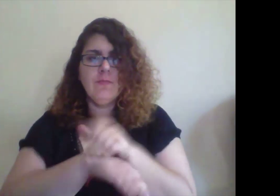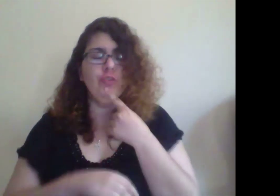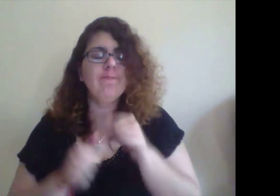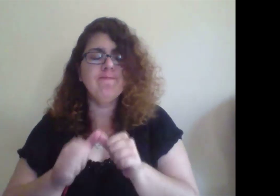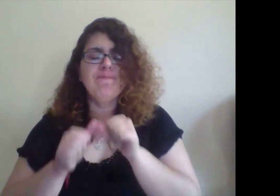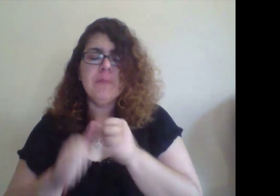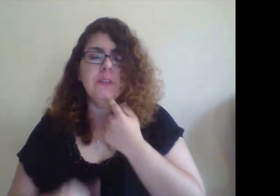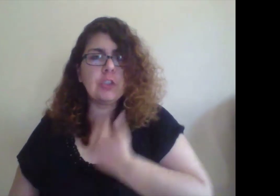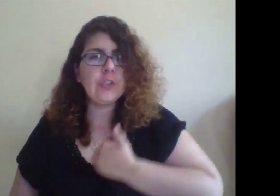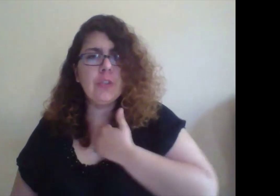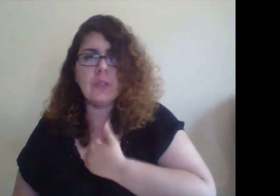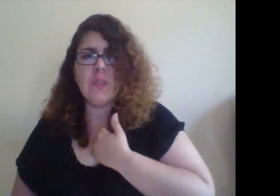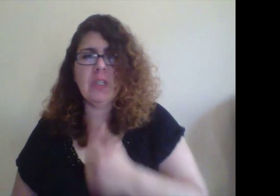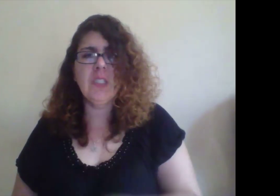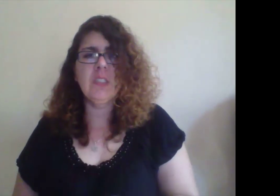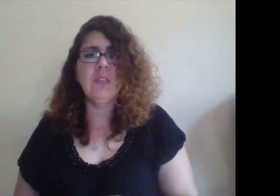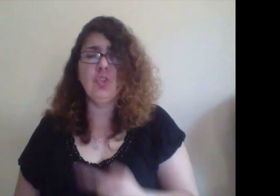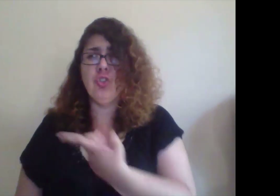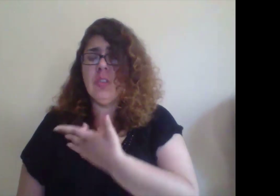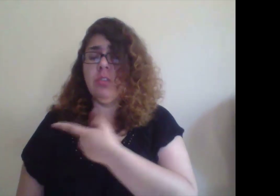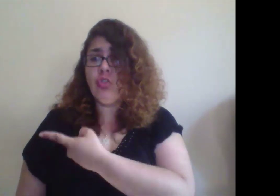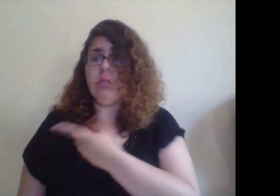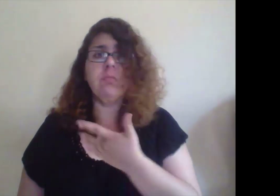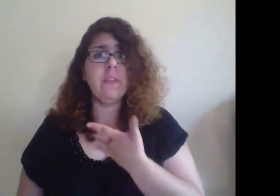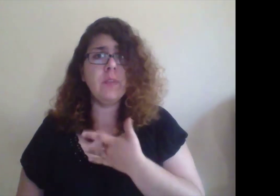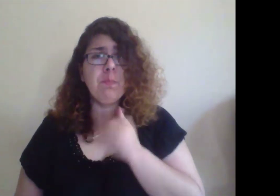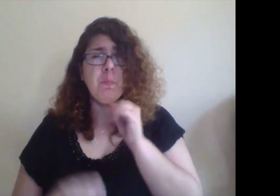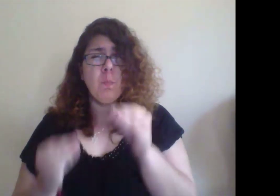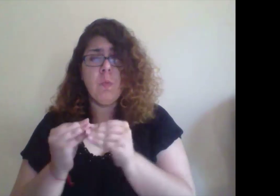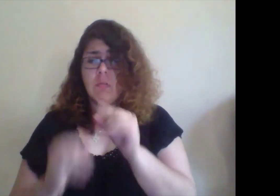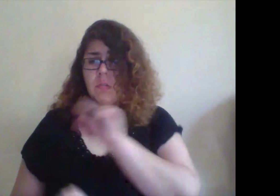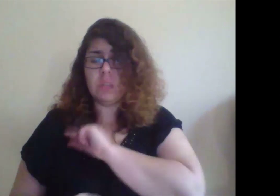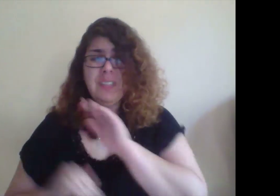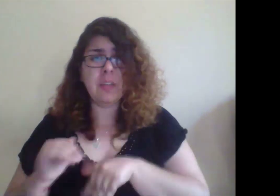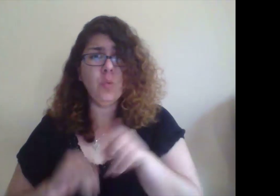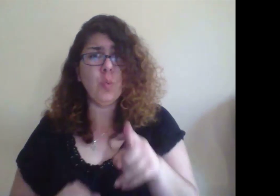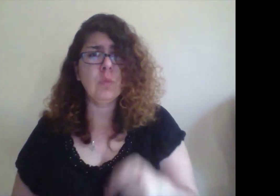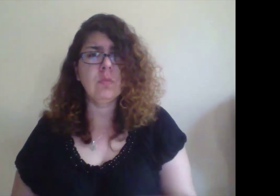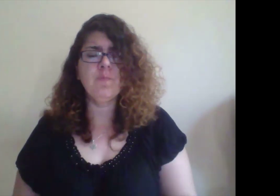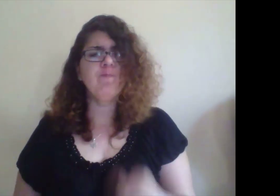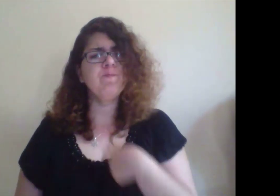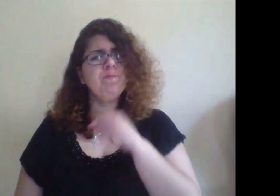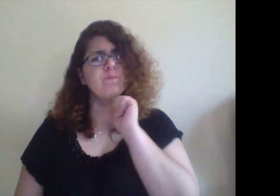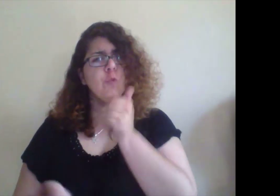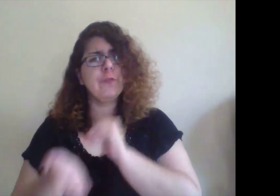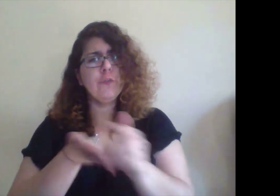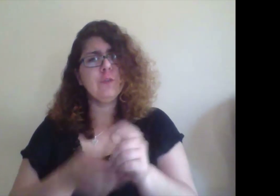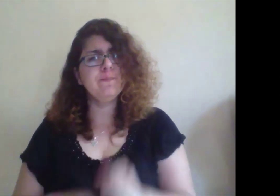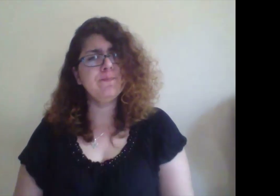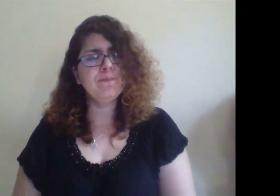sorry sorry sorry, when she feels more guilt than you, then I do not forgive you.